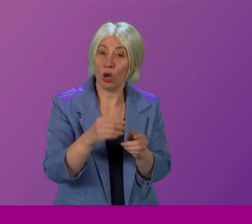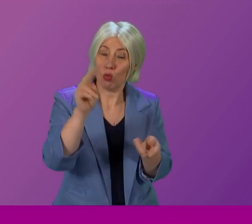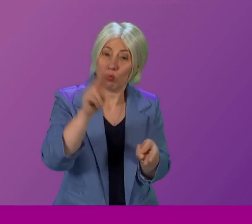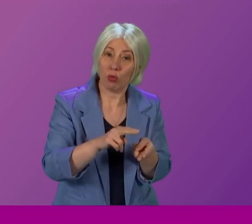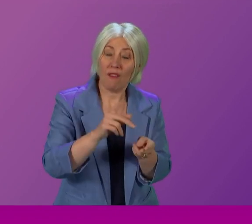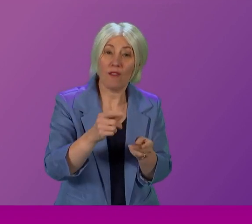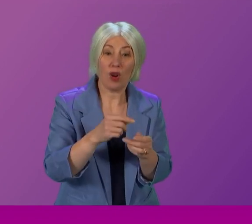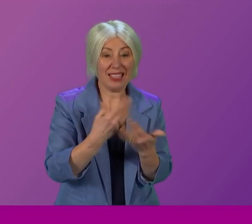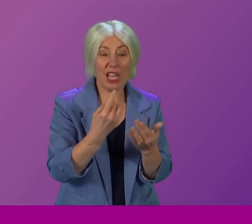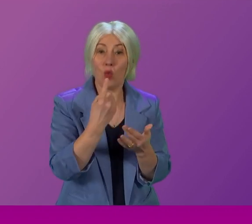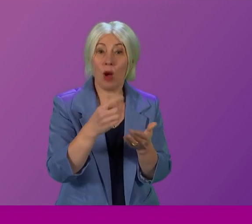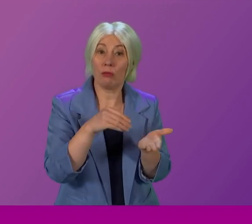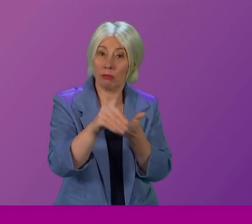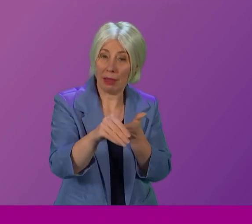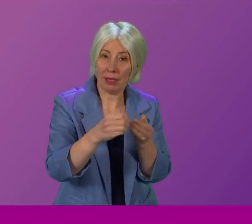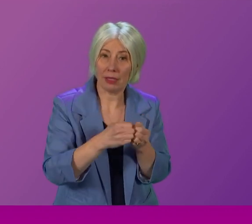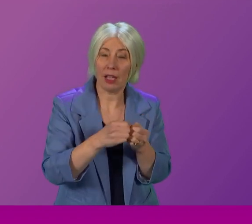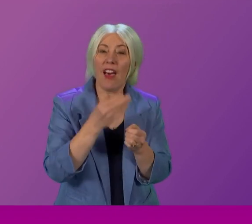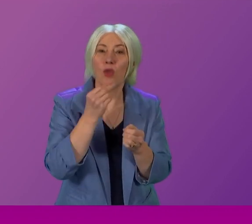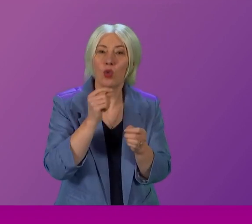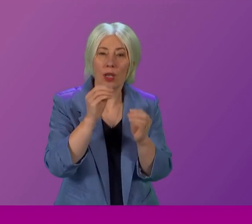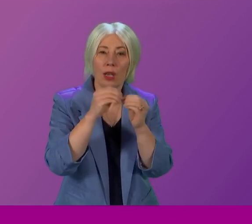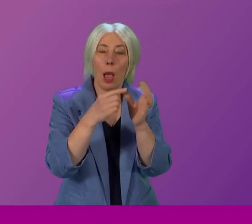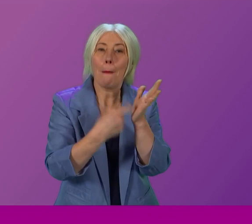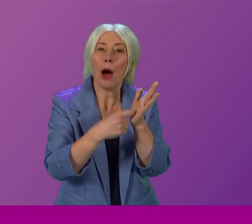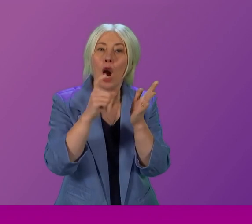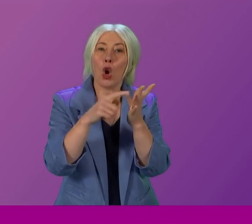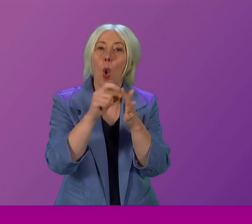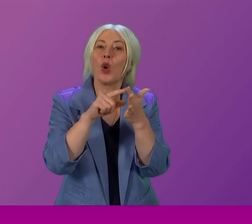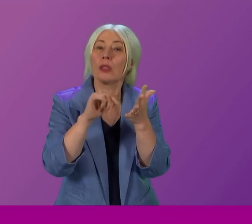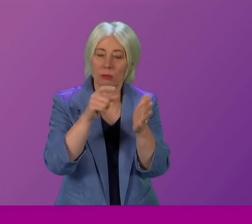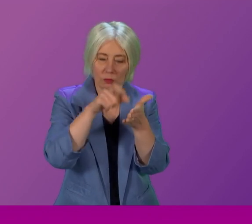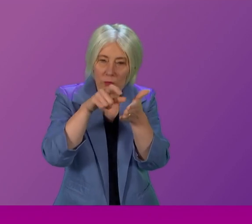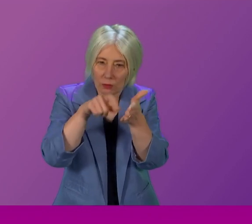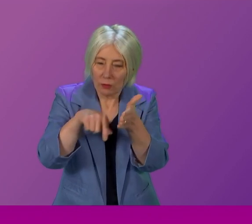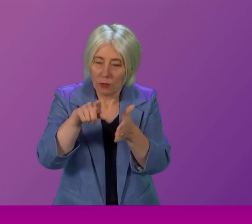producers that use United Kingdom-wide barcodes. We continue to work with industry to ensure